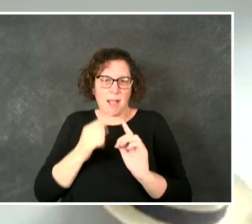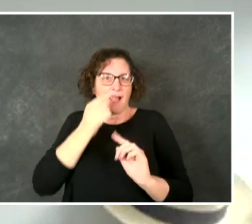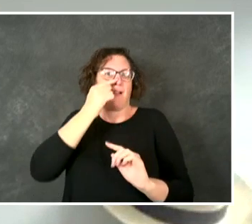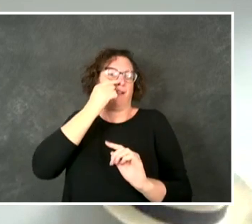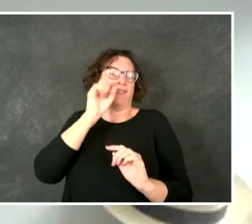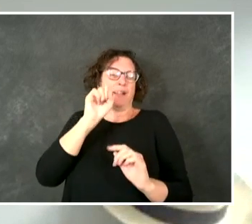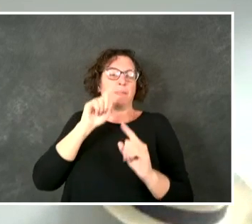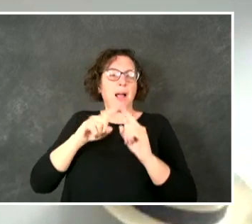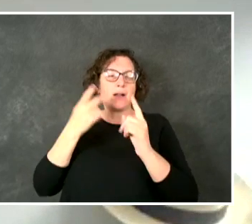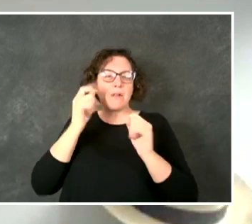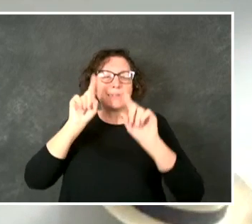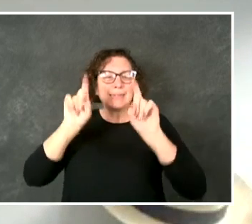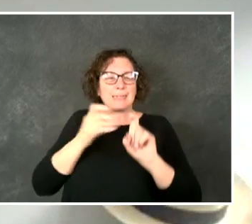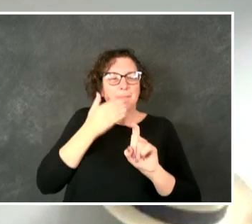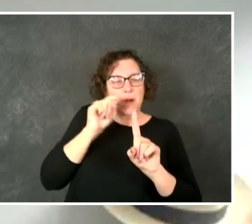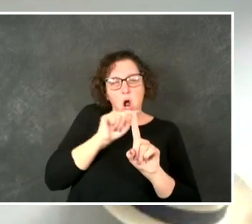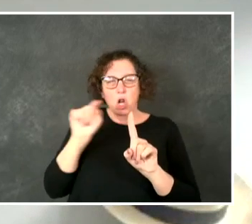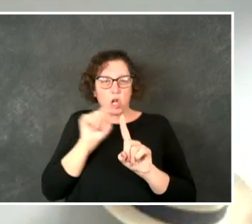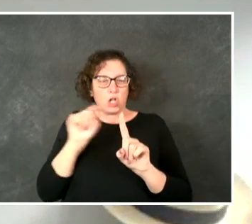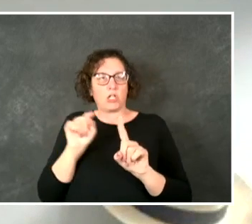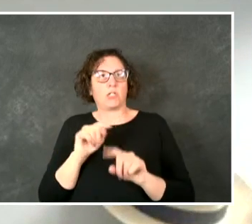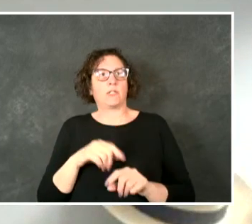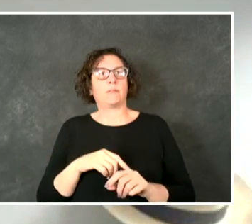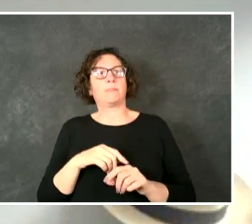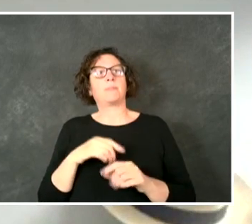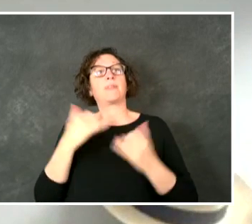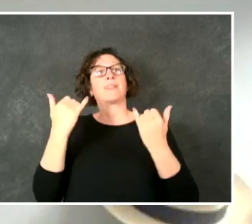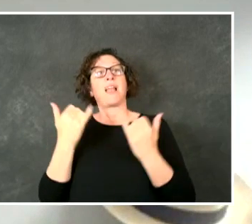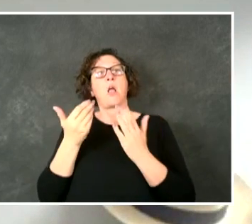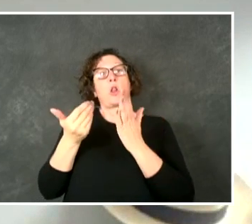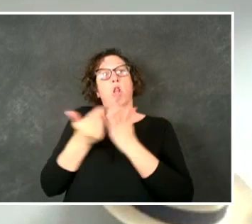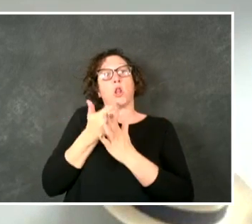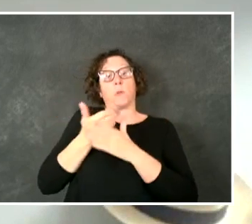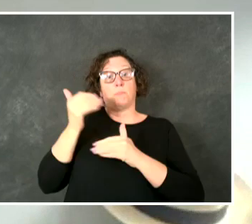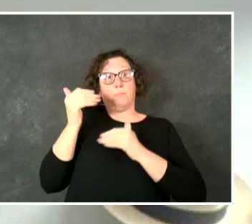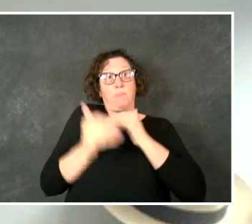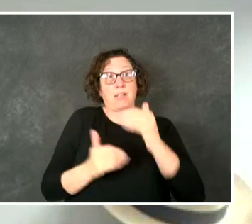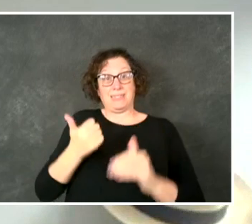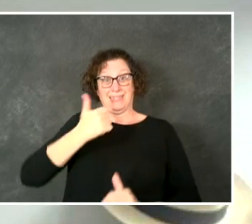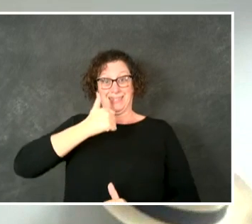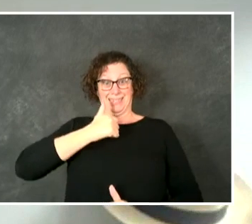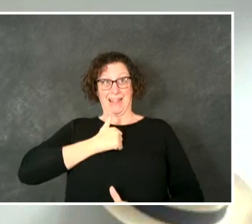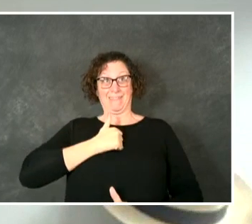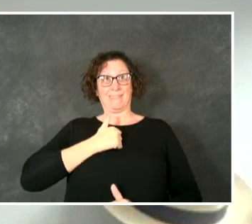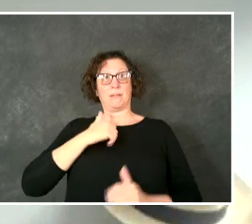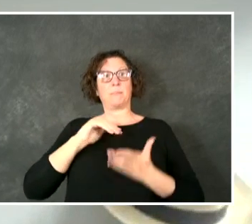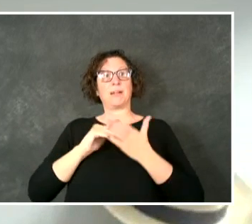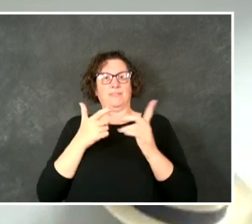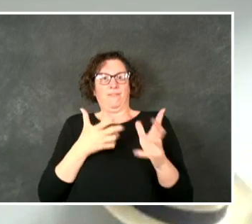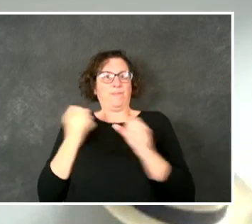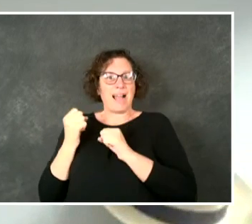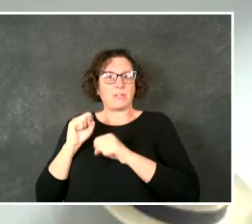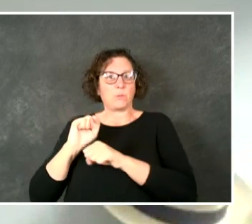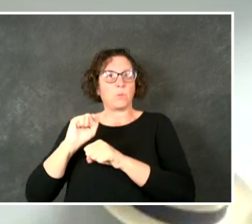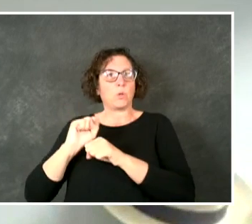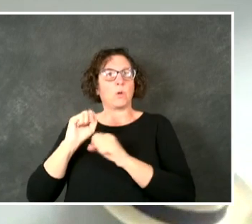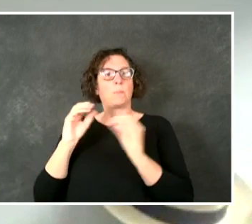COMFORTABLE TESTING FOR THE PATIENTS, IT WILL ENABLE US TO DO MORE TESTING AND RCHEA YOUR GOAL